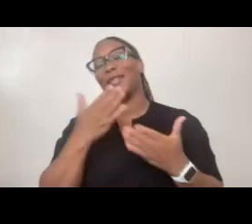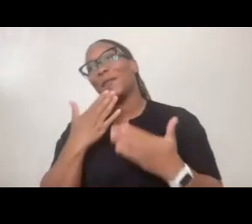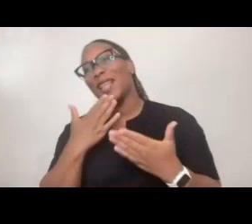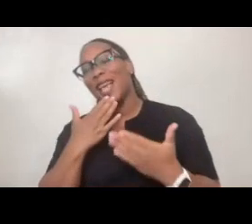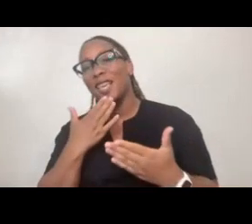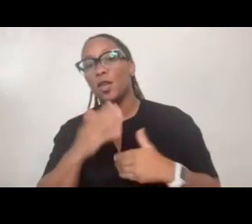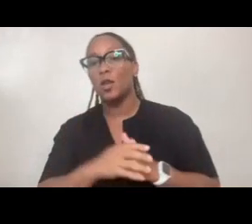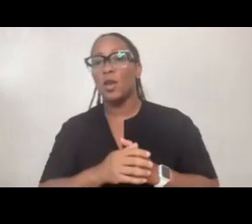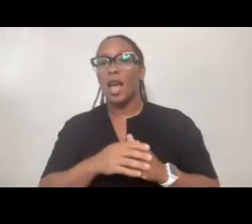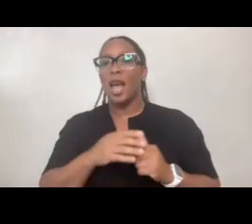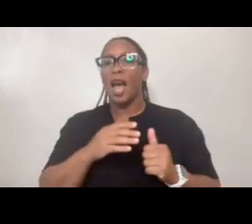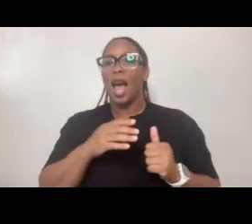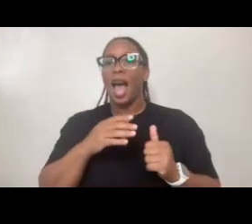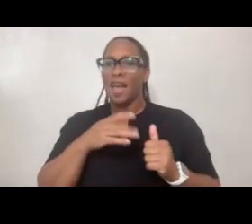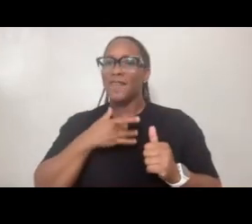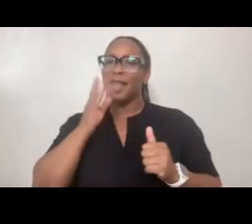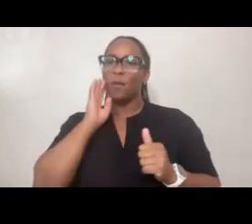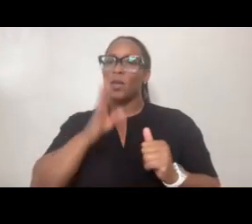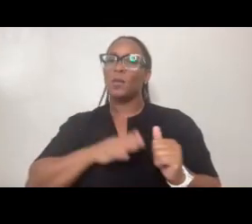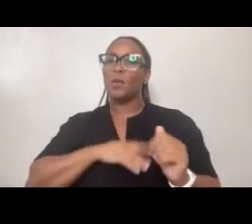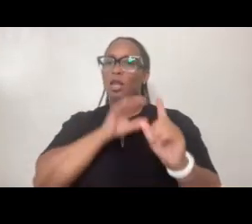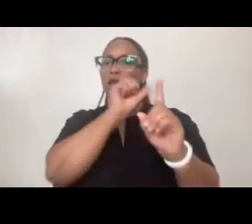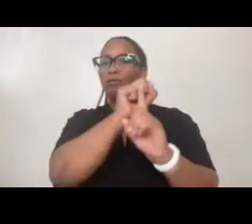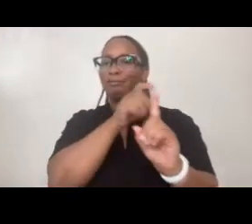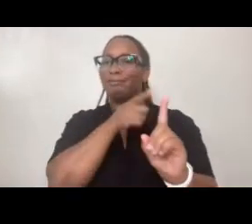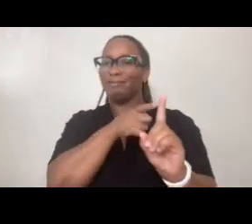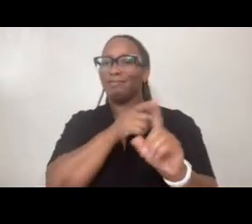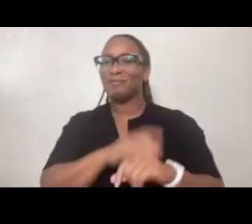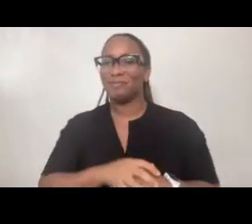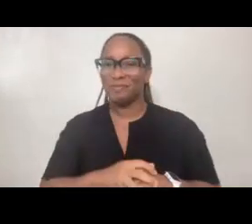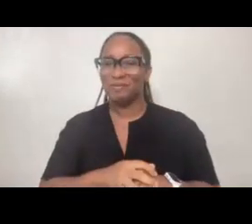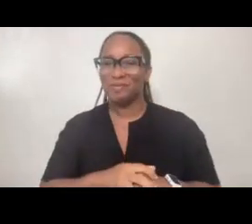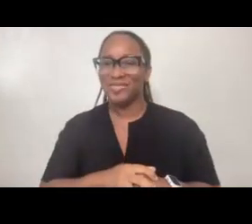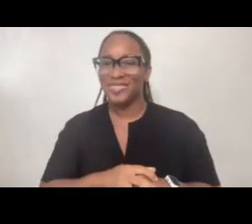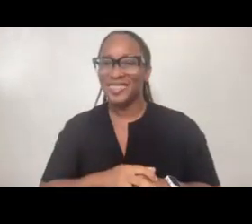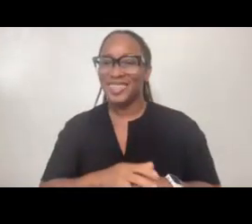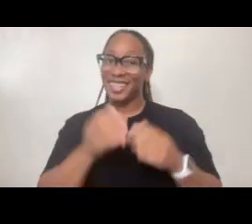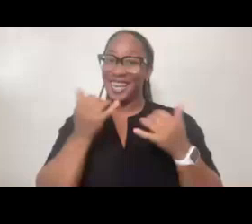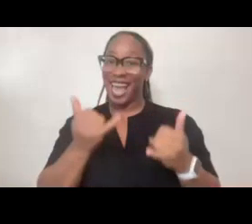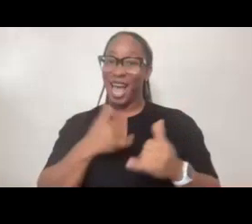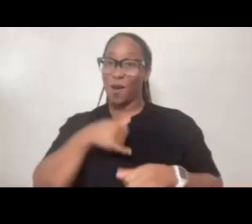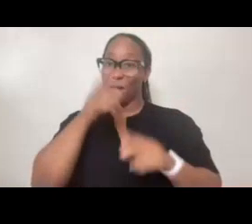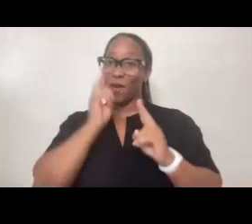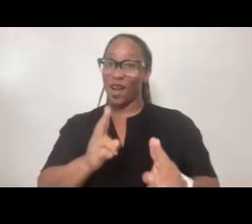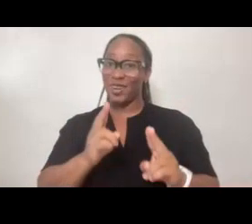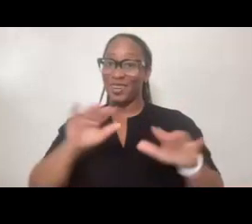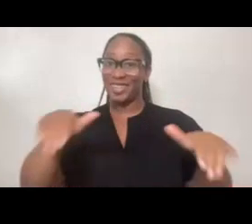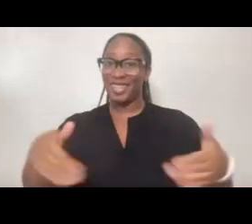Thank you. I feel like we're going to reach out goals. So now I am so honored to introduce our